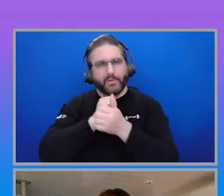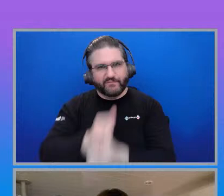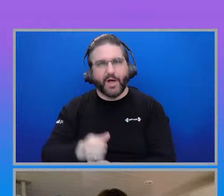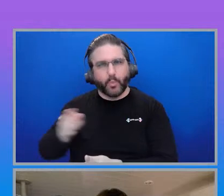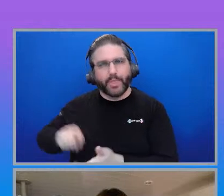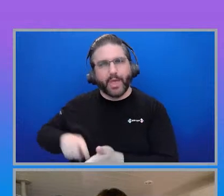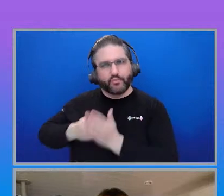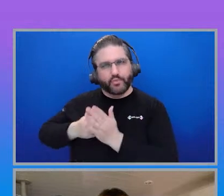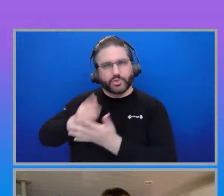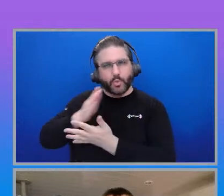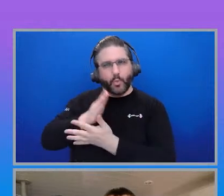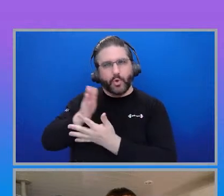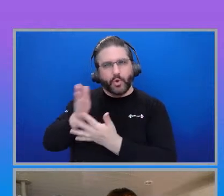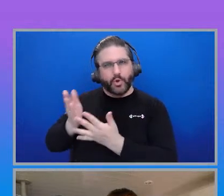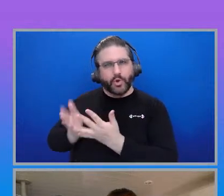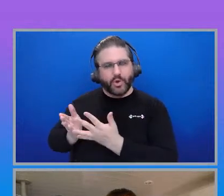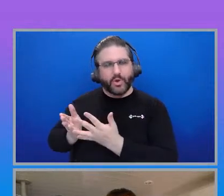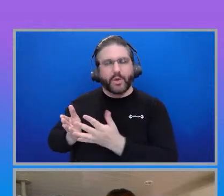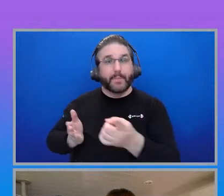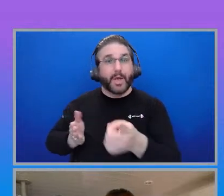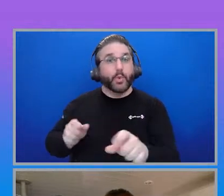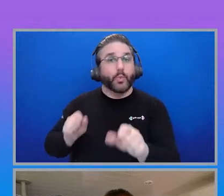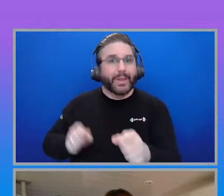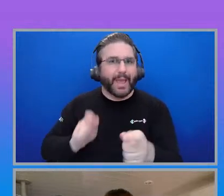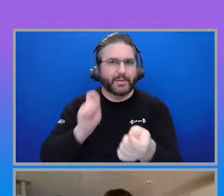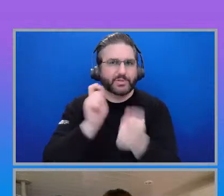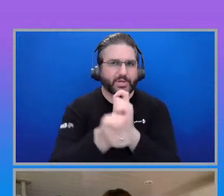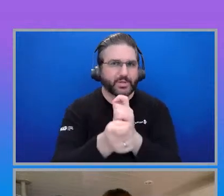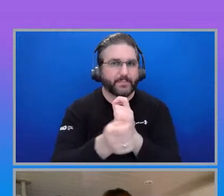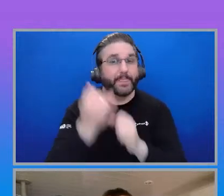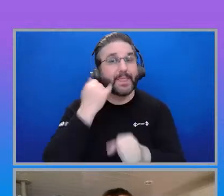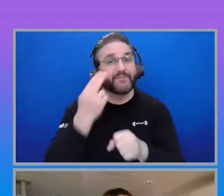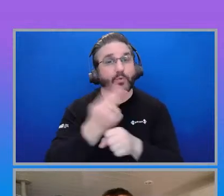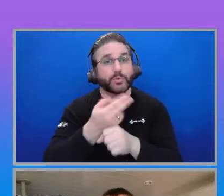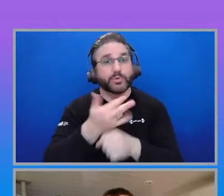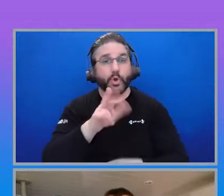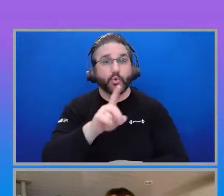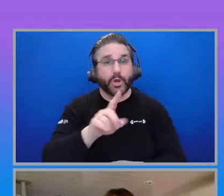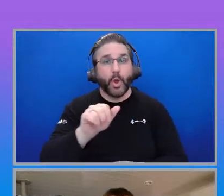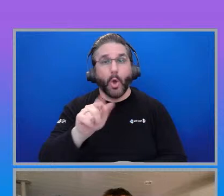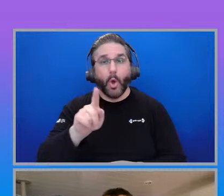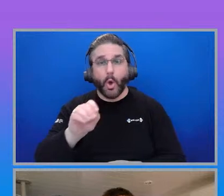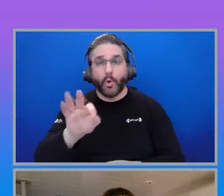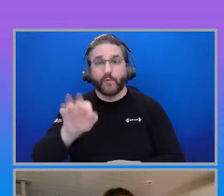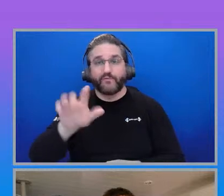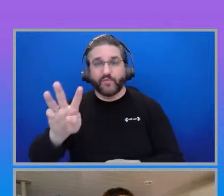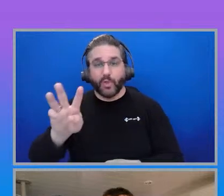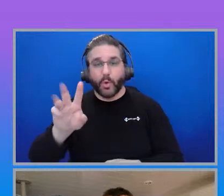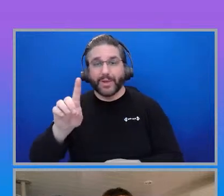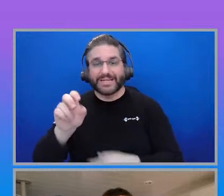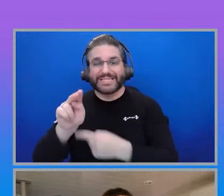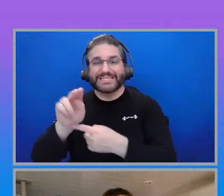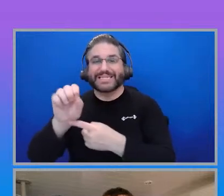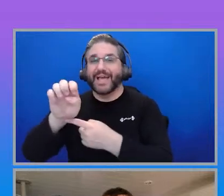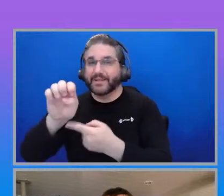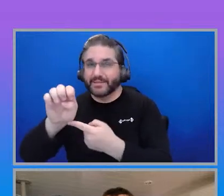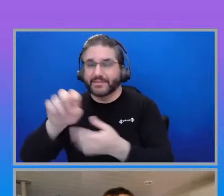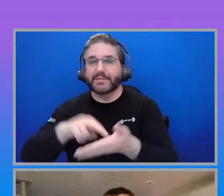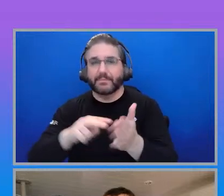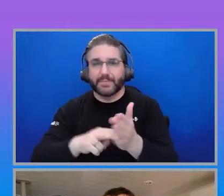default to take items and kind of jumble them up, but it gives you a way to do that. If you use grid auto flow, dense grids will